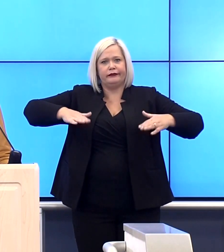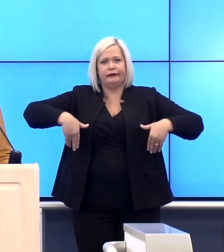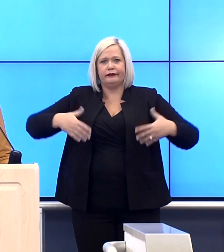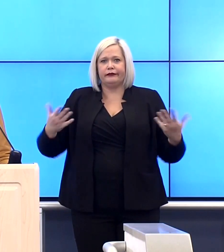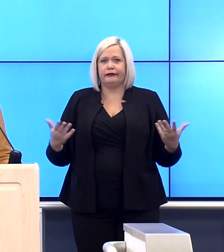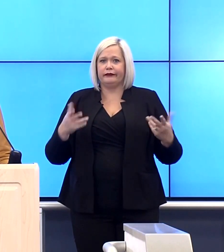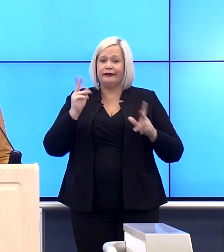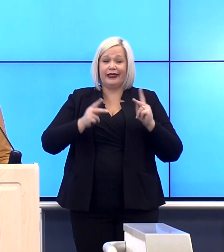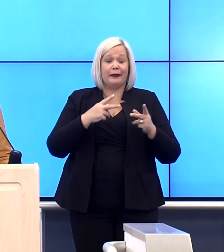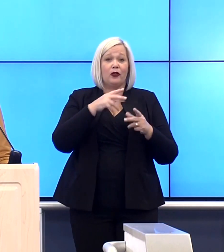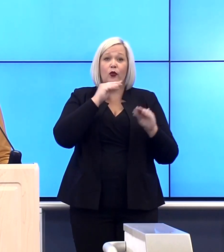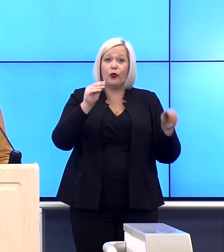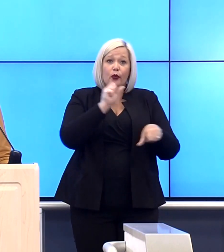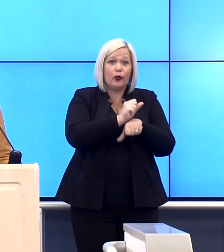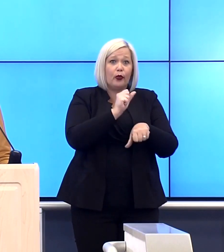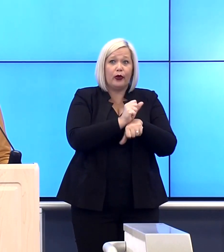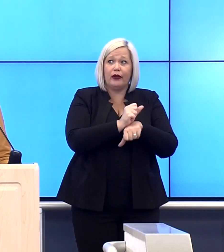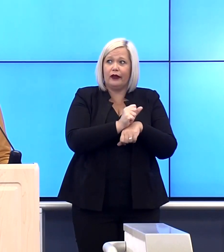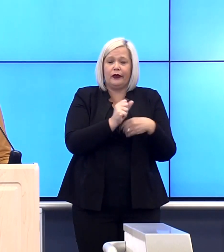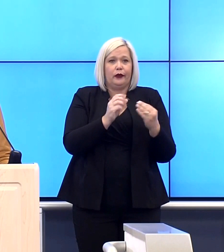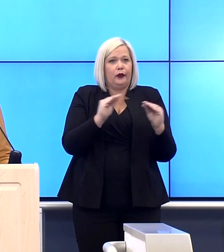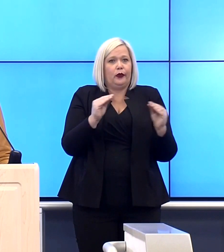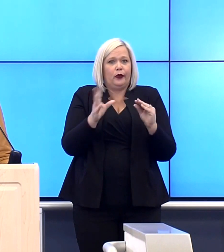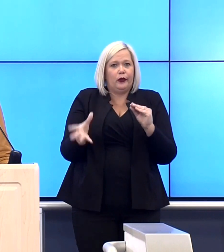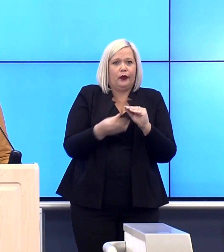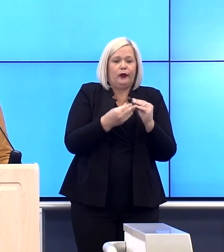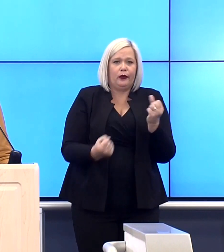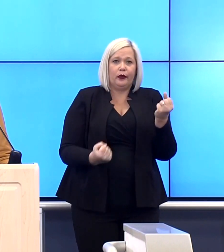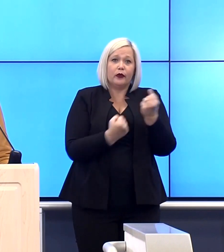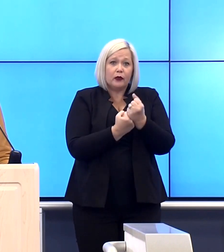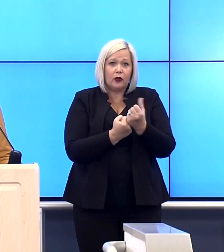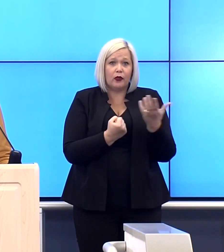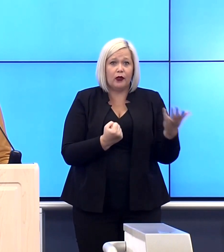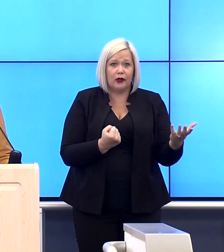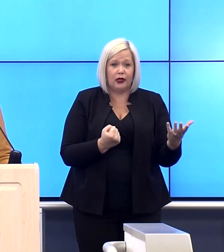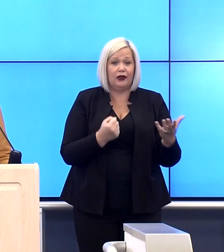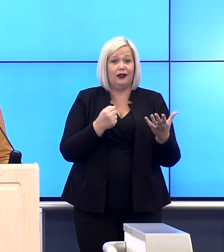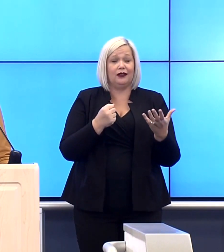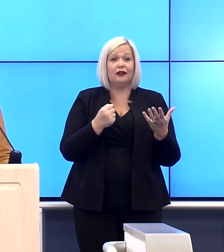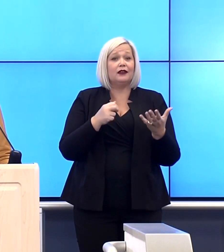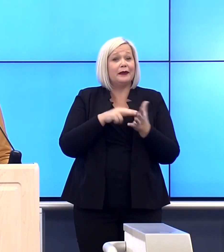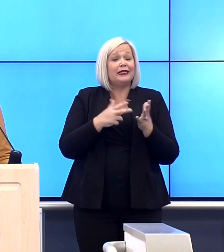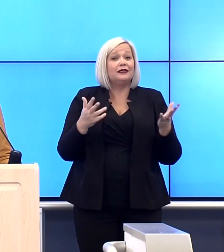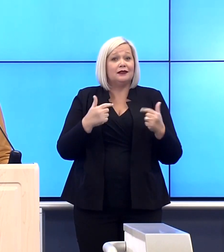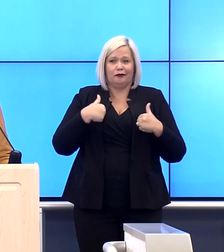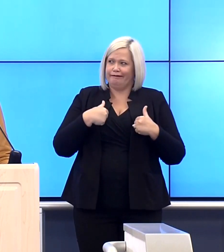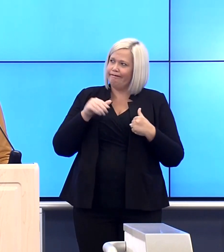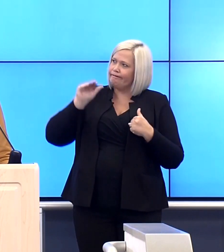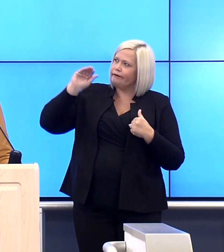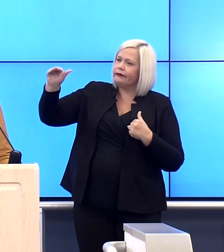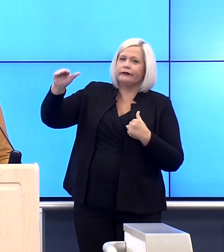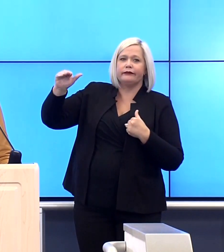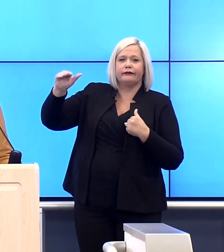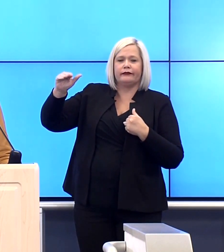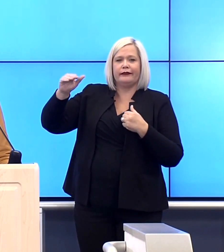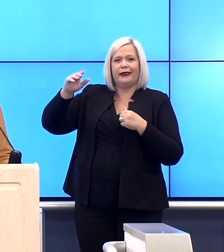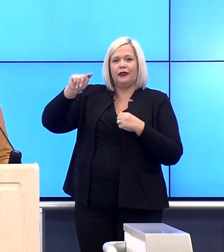WE’VE NOT SEEN COMPLETION OF THE MOVEMENT TOWARD ENSURING THAT MOVEMENT TOWARD ENSURING THAT PEOPLE WHO ARE OUT OF WORK HAVE PEOPLE WHO ARE OUT OF WORK HAVE ADDITIONAL SUPPORT DURING THIS ADDITIONAL SUPPORT DURING THIS TIME. TIME. THAT’S WHY I’M CALLING ON THE